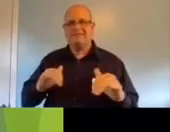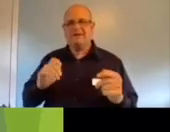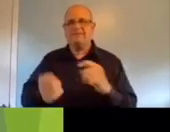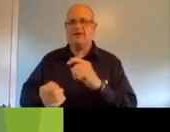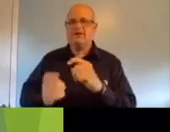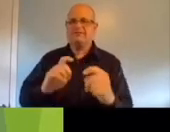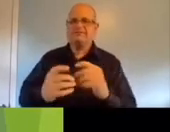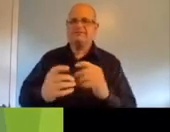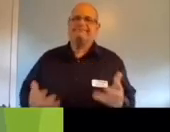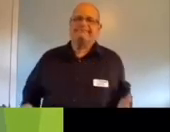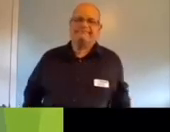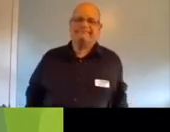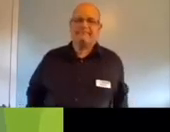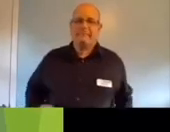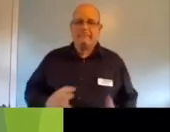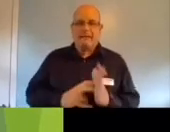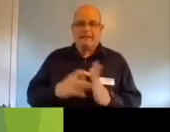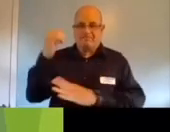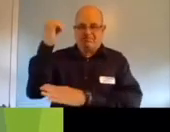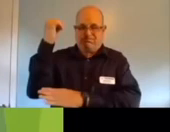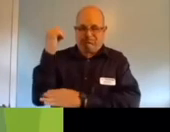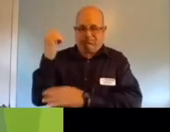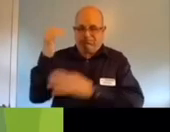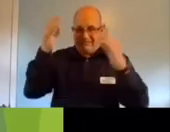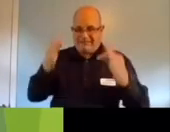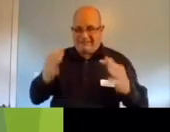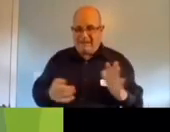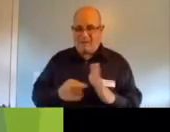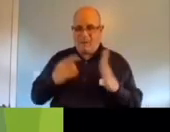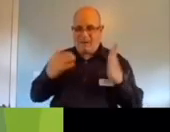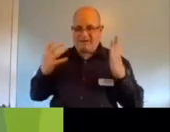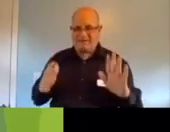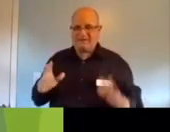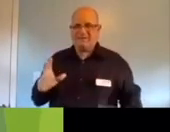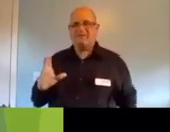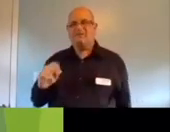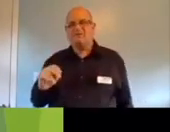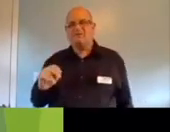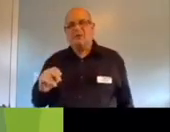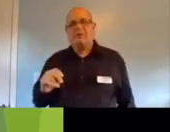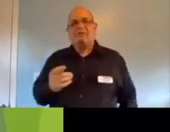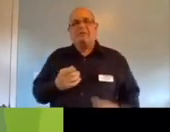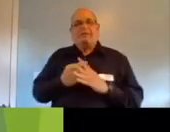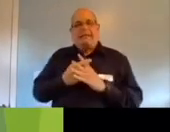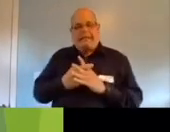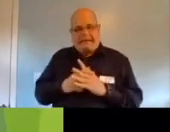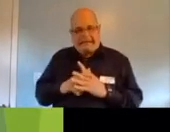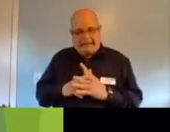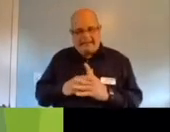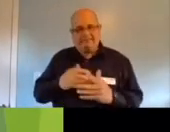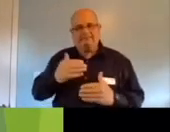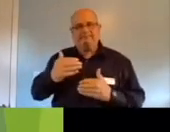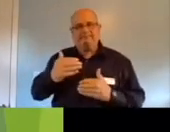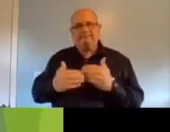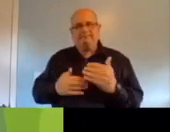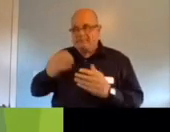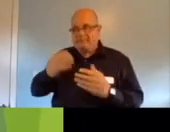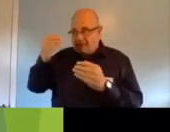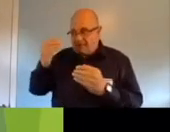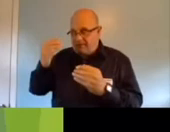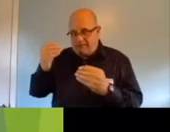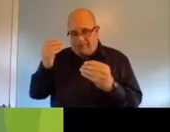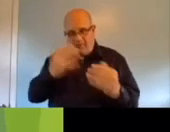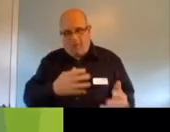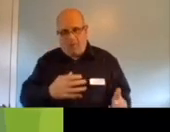Maybe an employer says at the beginning of the employment, hey, we think we can do this.